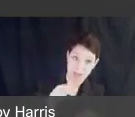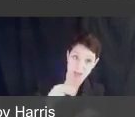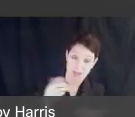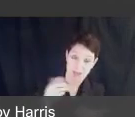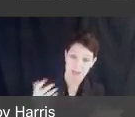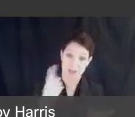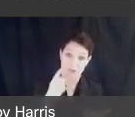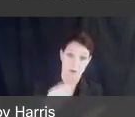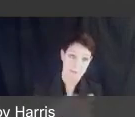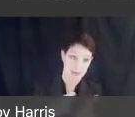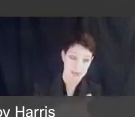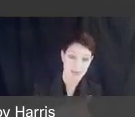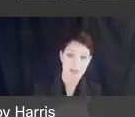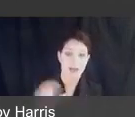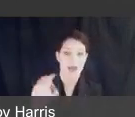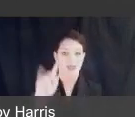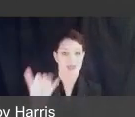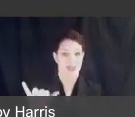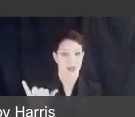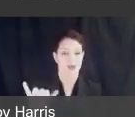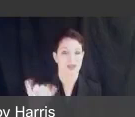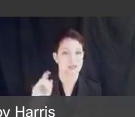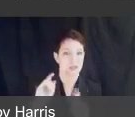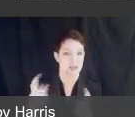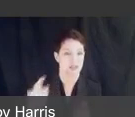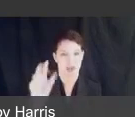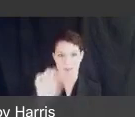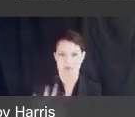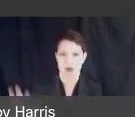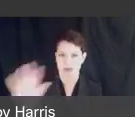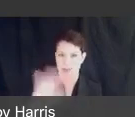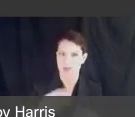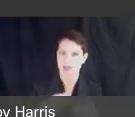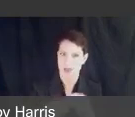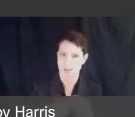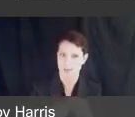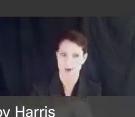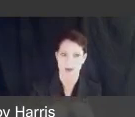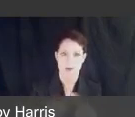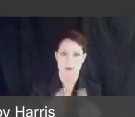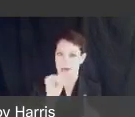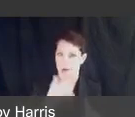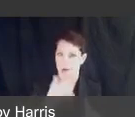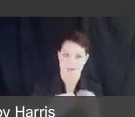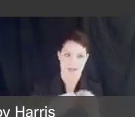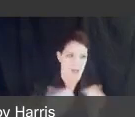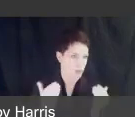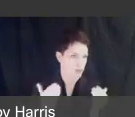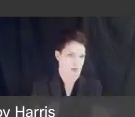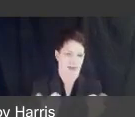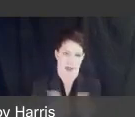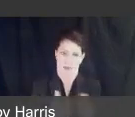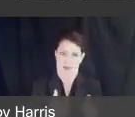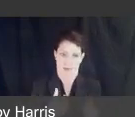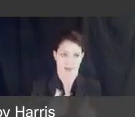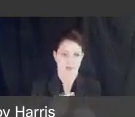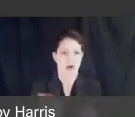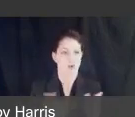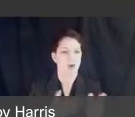[Commissioner Arkoosh] I think the County has received an approximate dollar amount. I do not have that at my fingertips but we'd be happy to get back to you with that information.